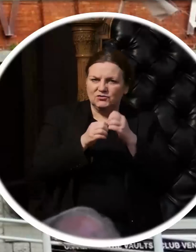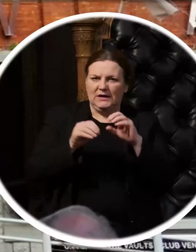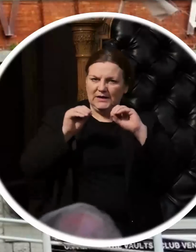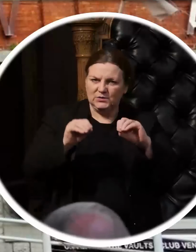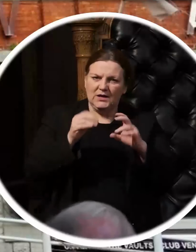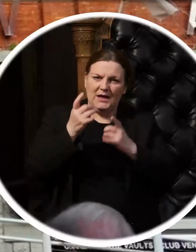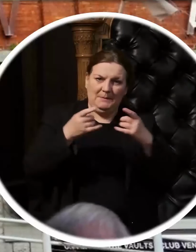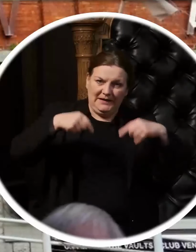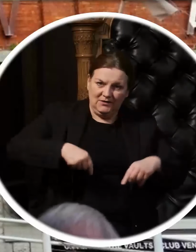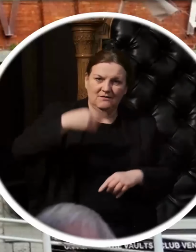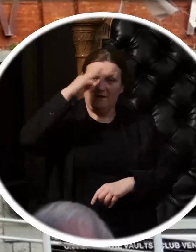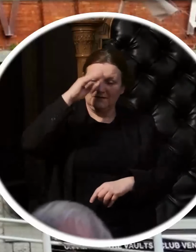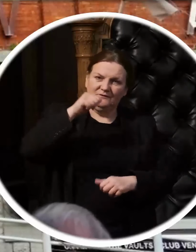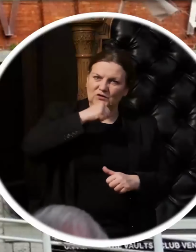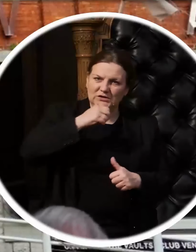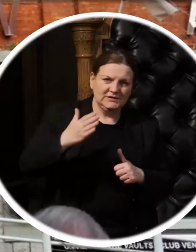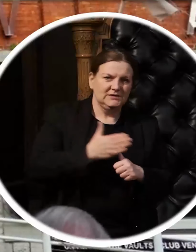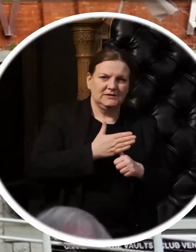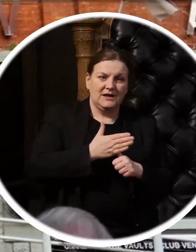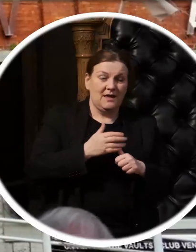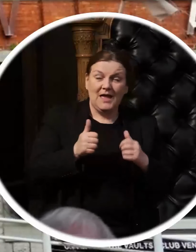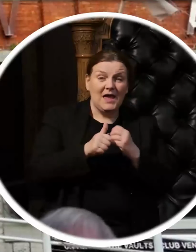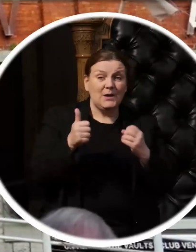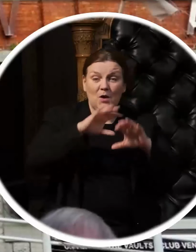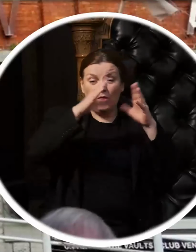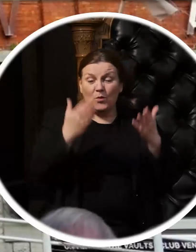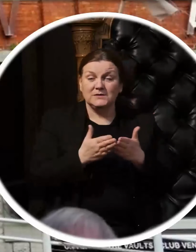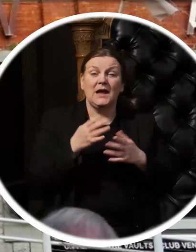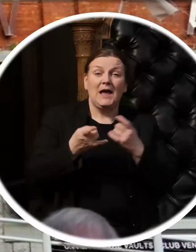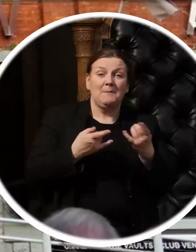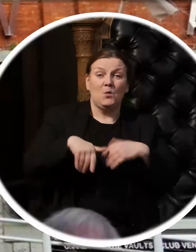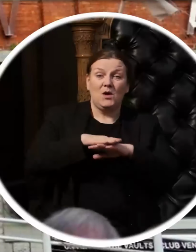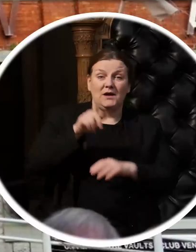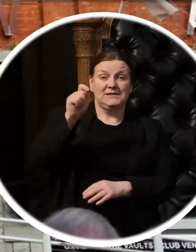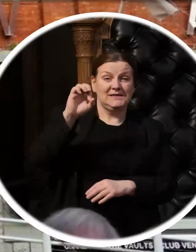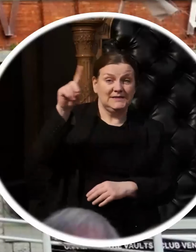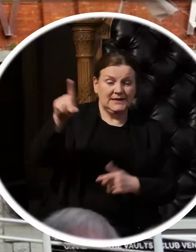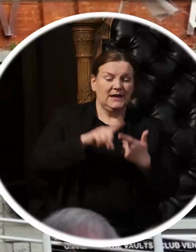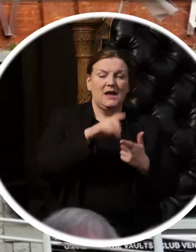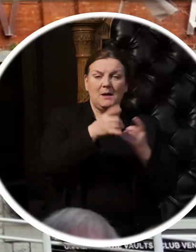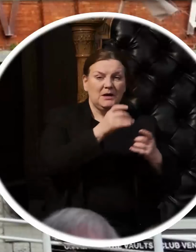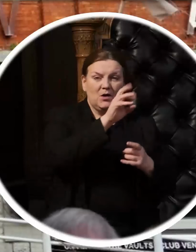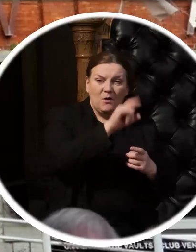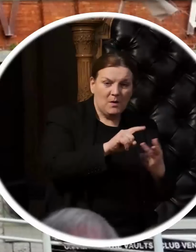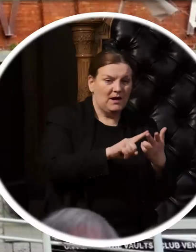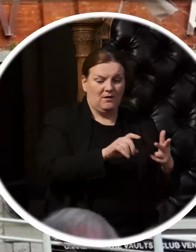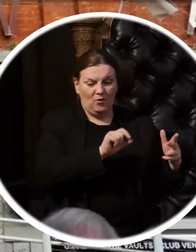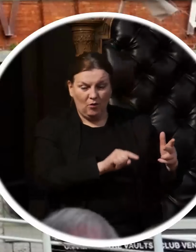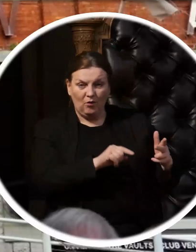first anywhere in the world, happened at Trinity College, it happened in Galway and it happened in Cork and it happened at Belfast.